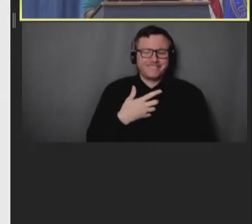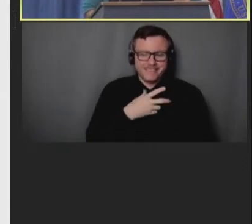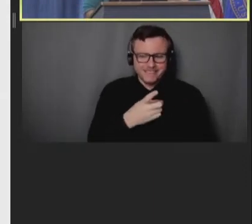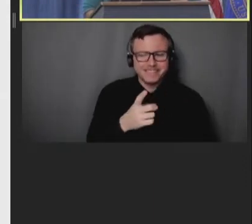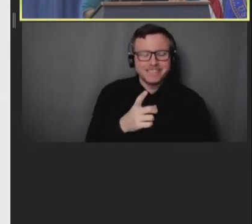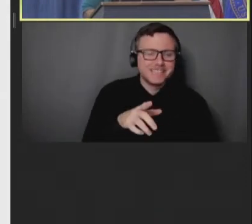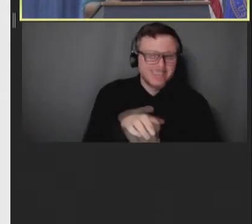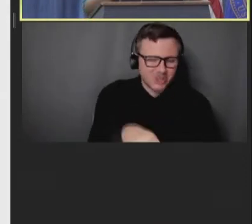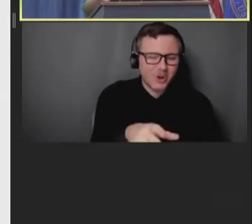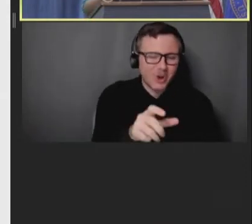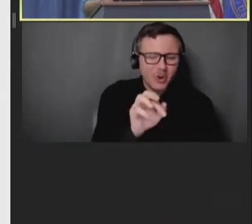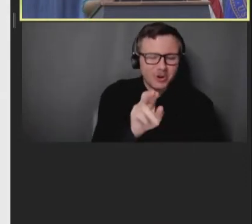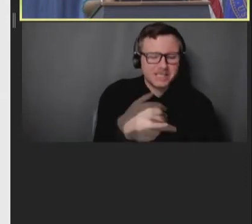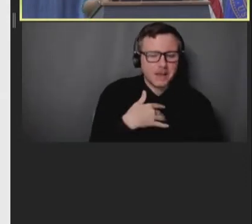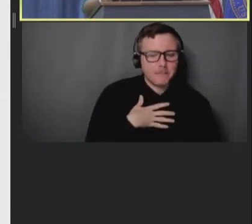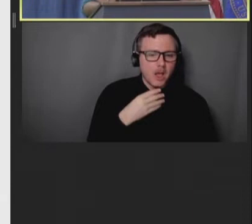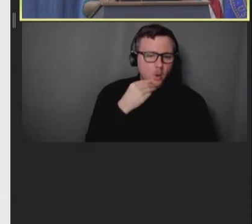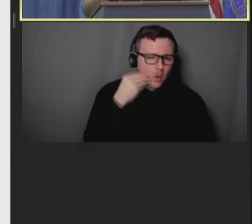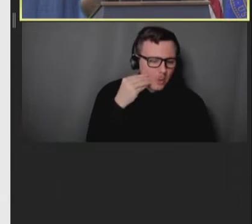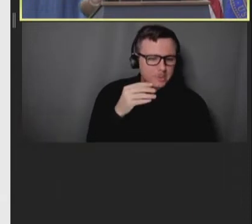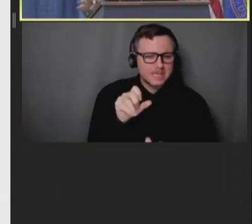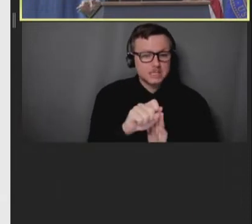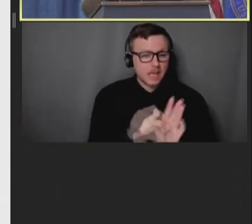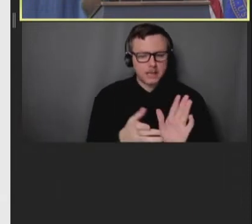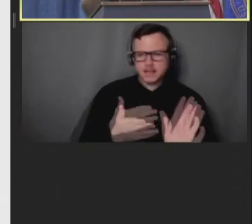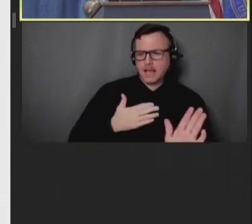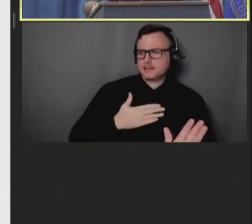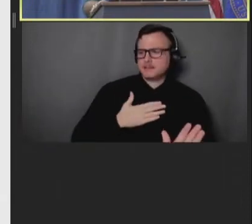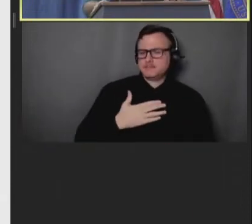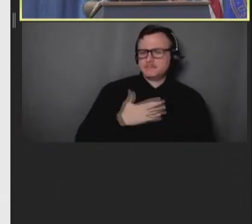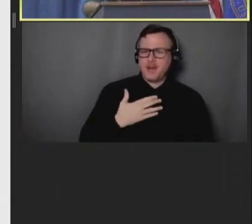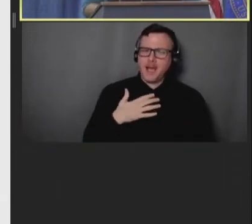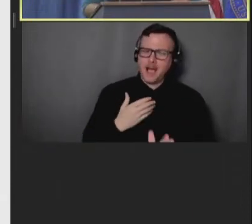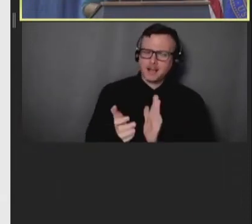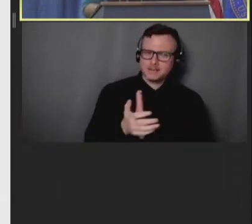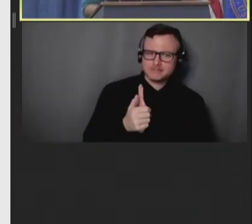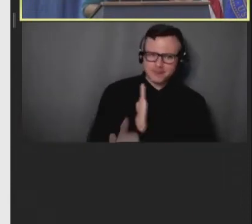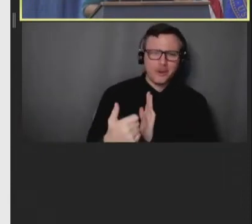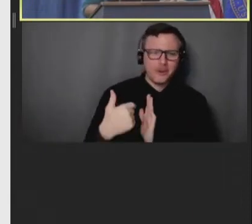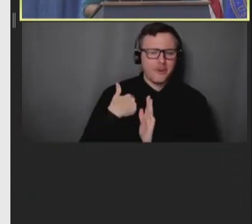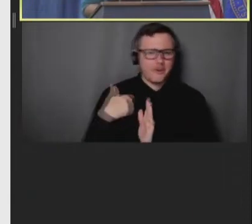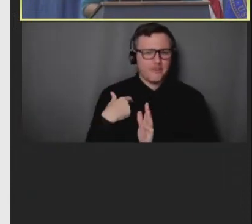this is my zhuzh. I can -- we can do this, we can help figure it out. I was familiar with a